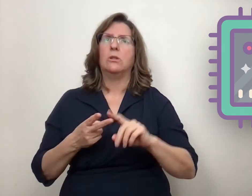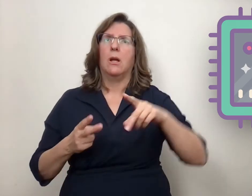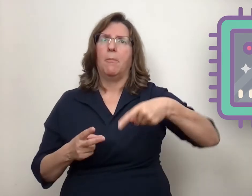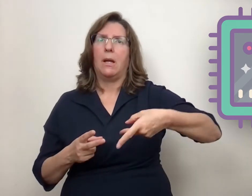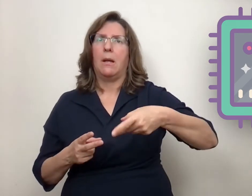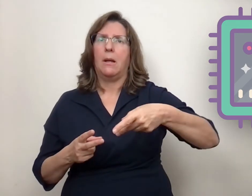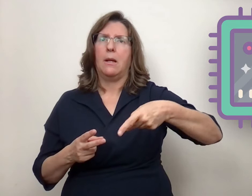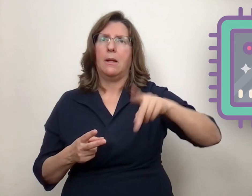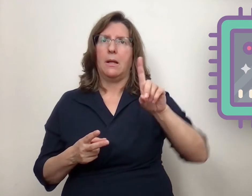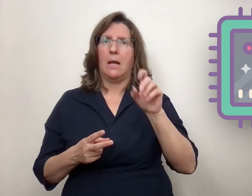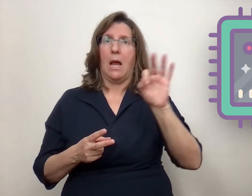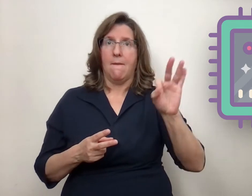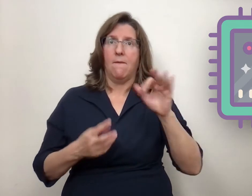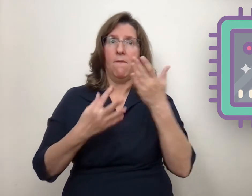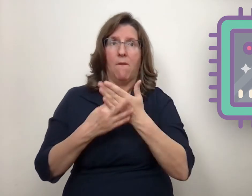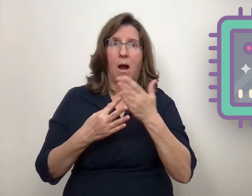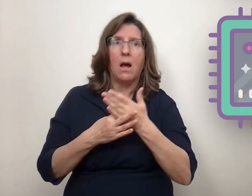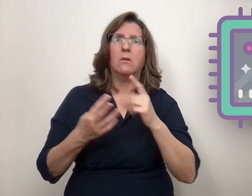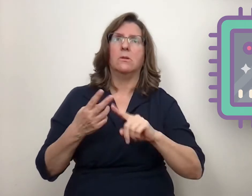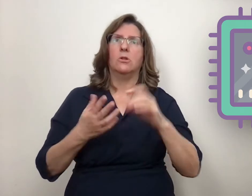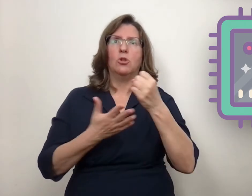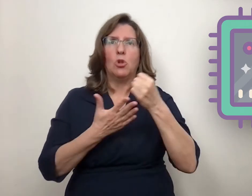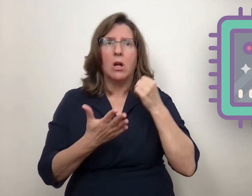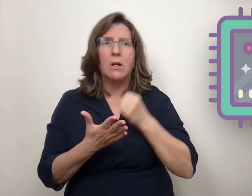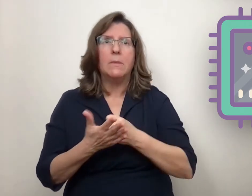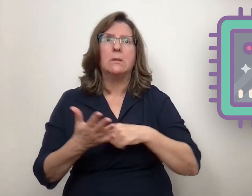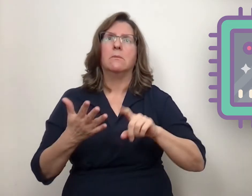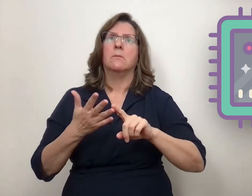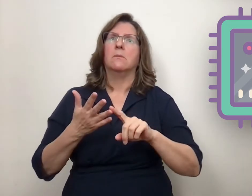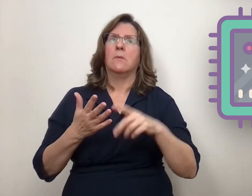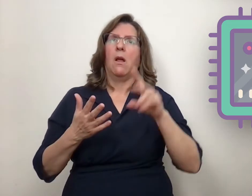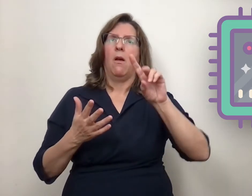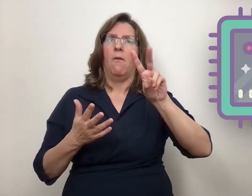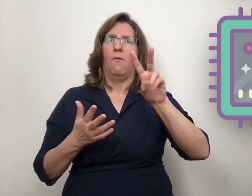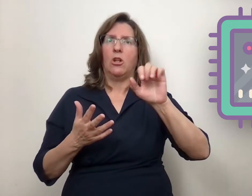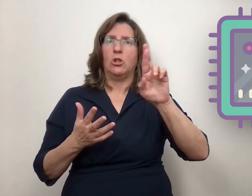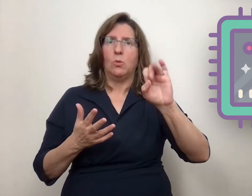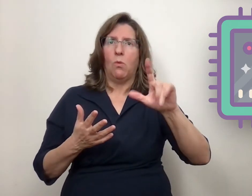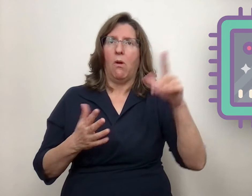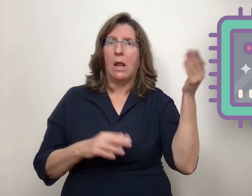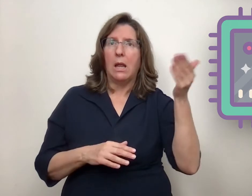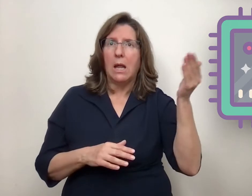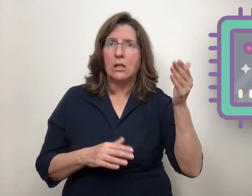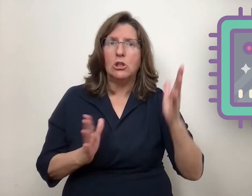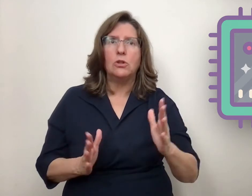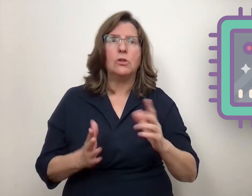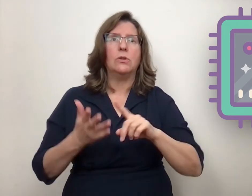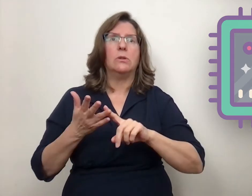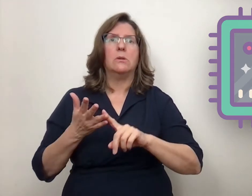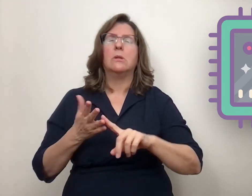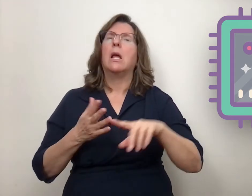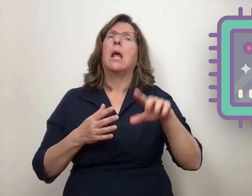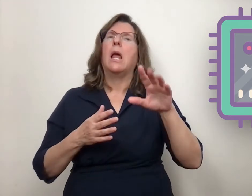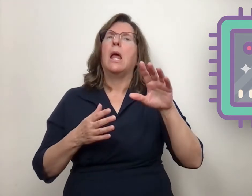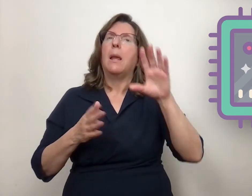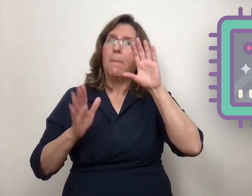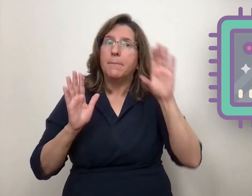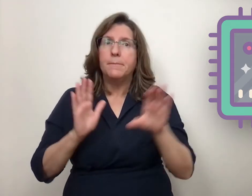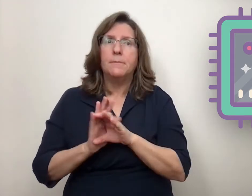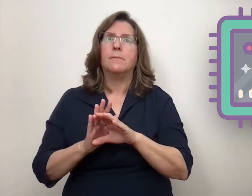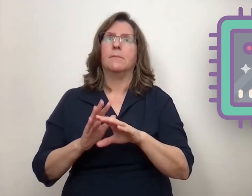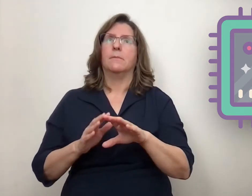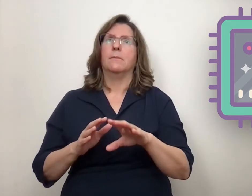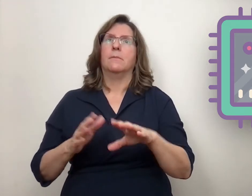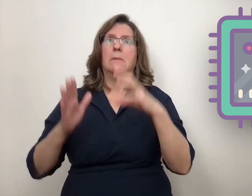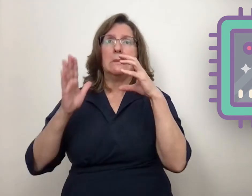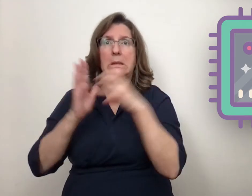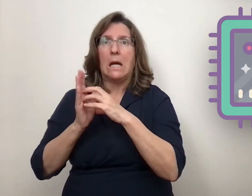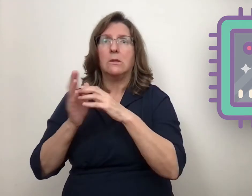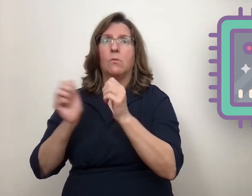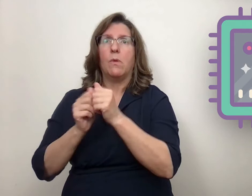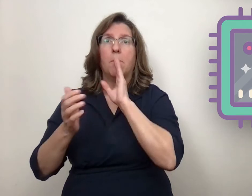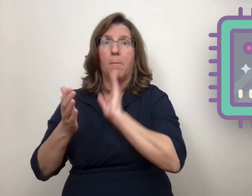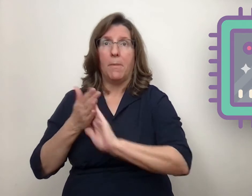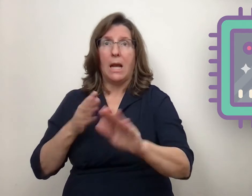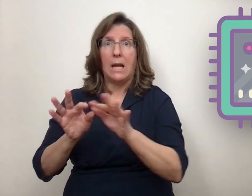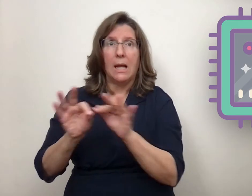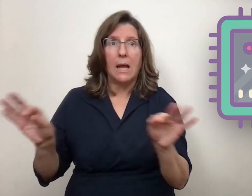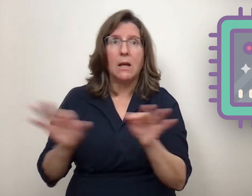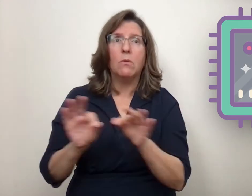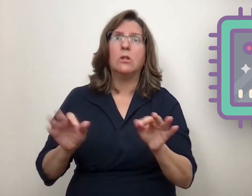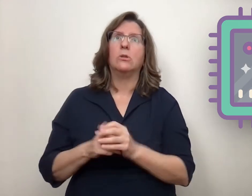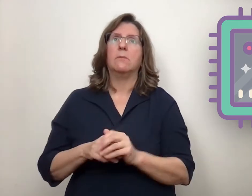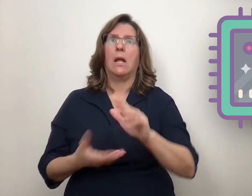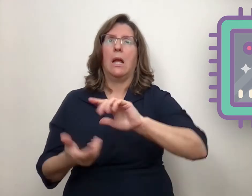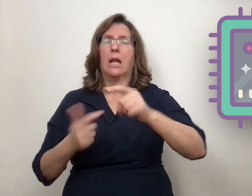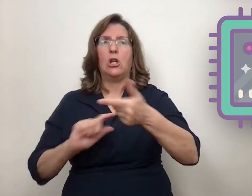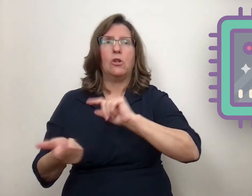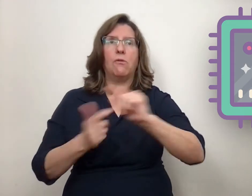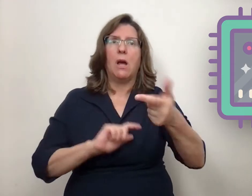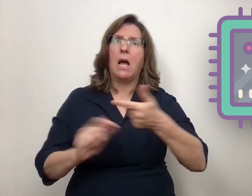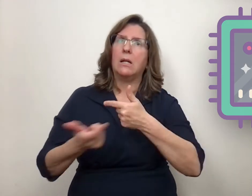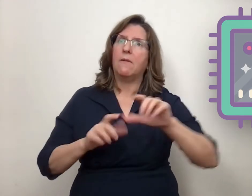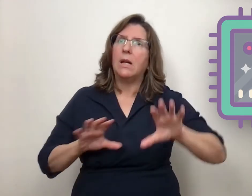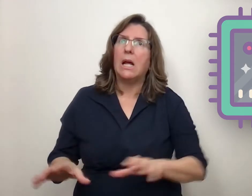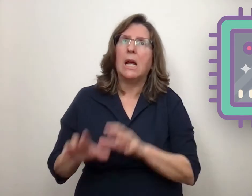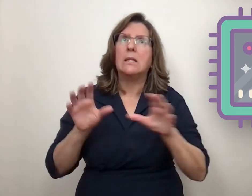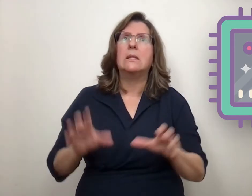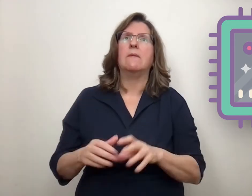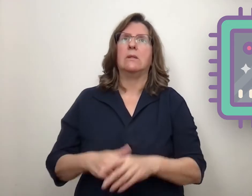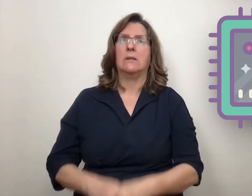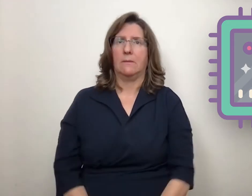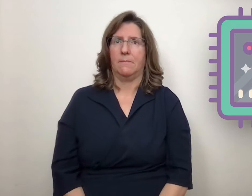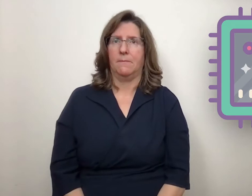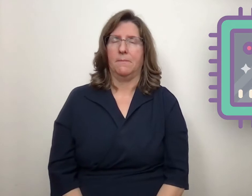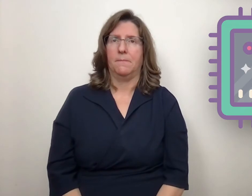Examples include: pdf files, documents, visual lectures, images, plain language texts, and interactive activities.